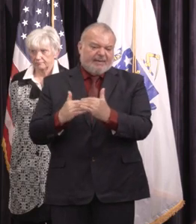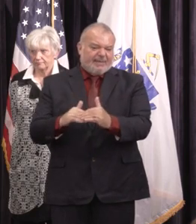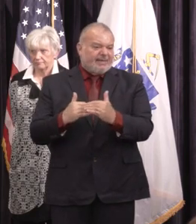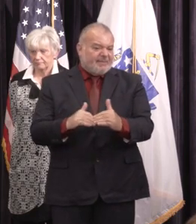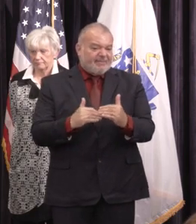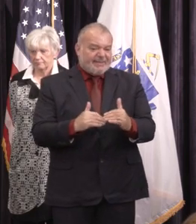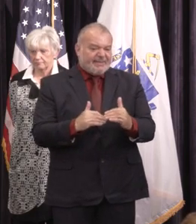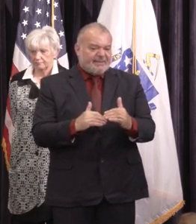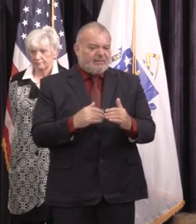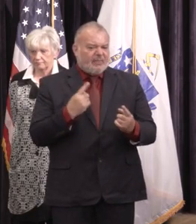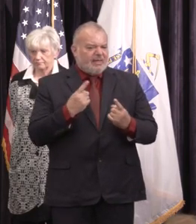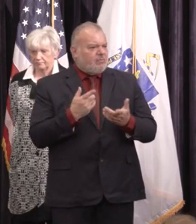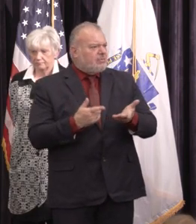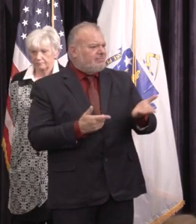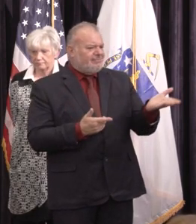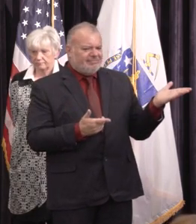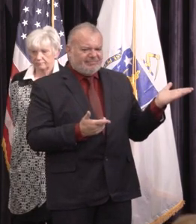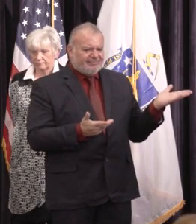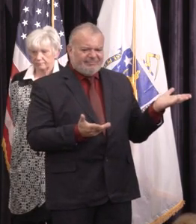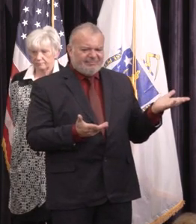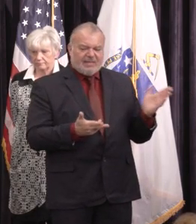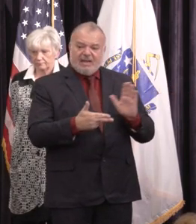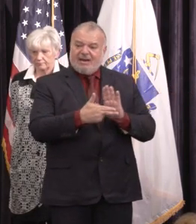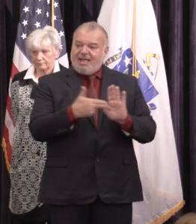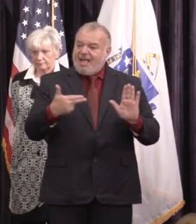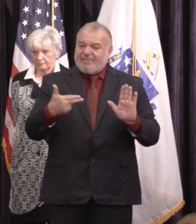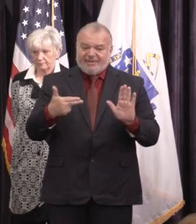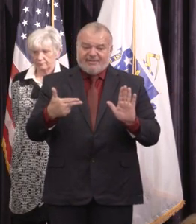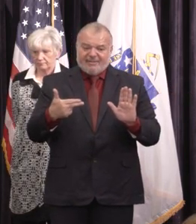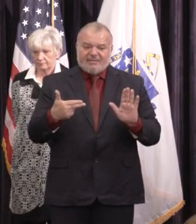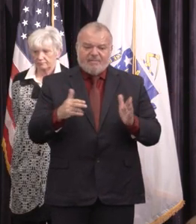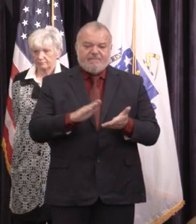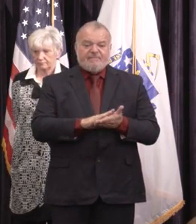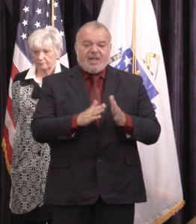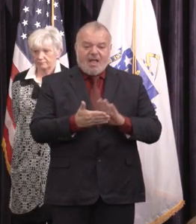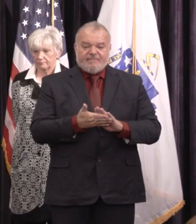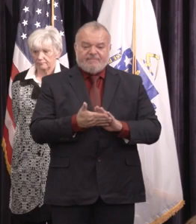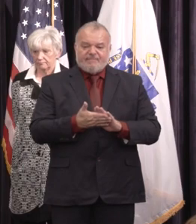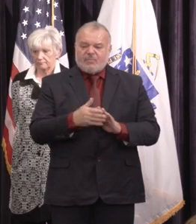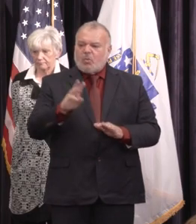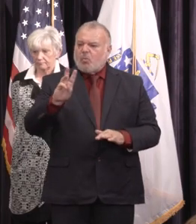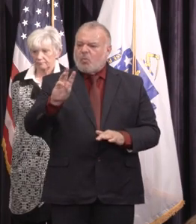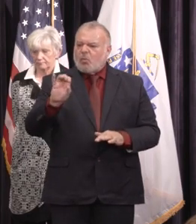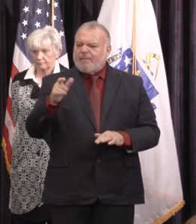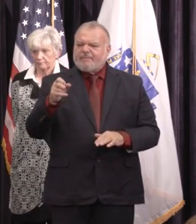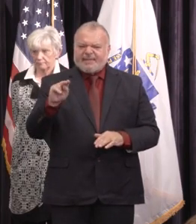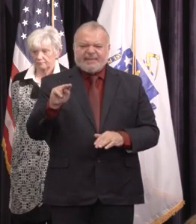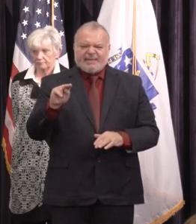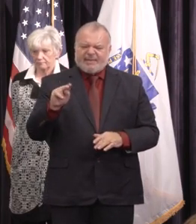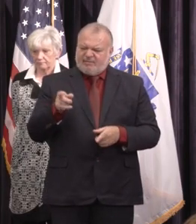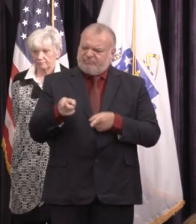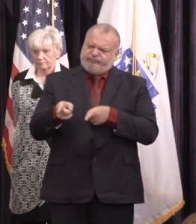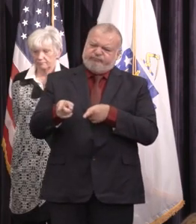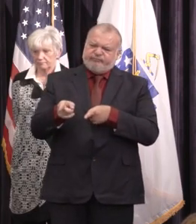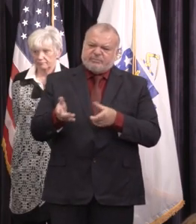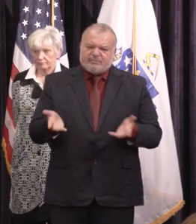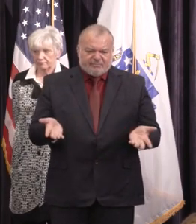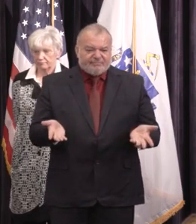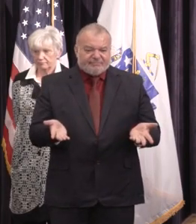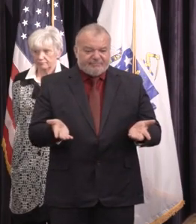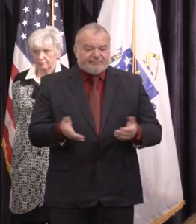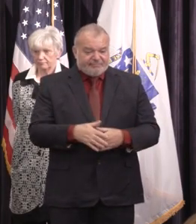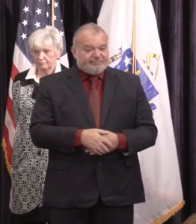where labels are weapons. Even well-meaning names can be othering. When a relative who